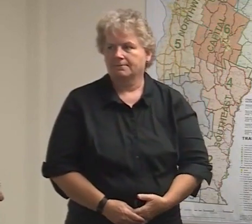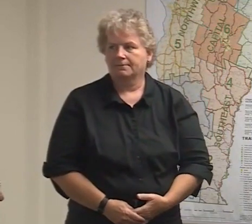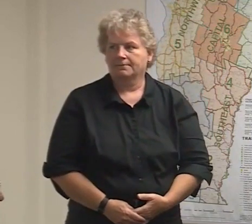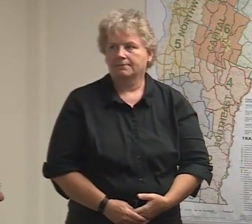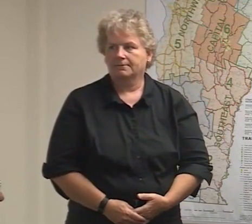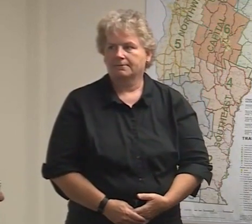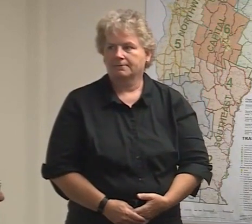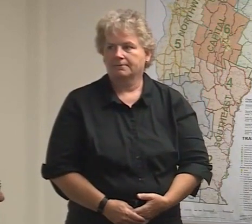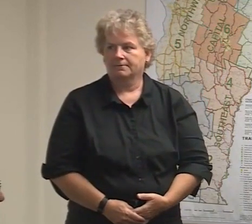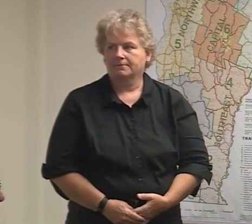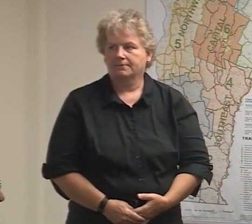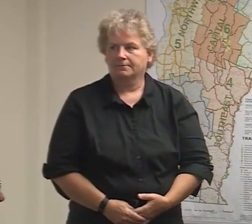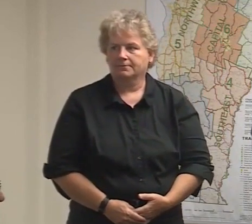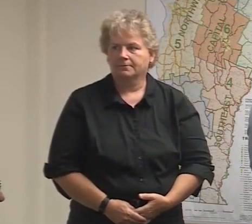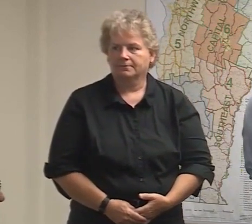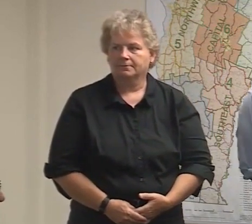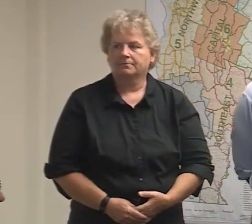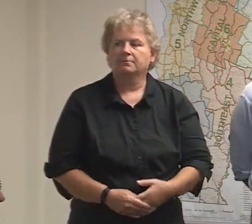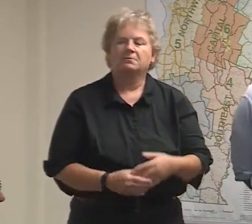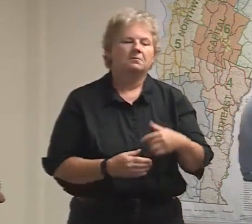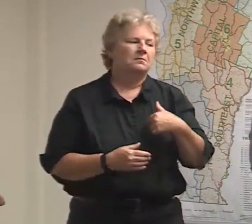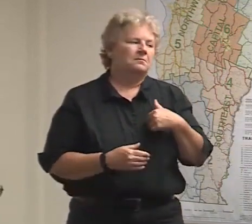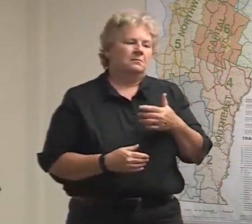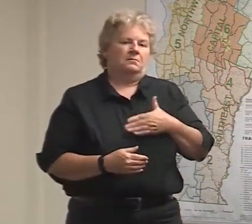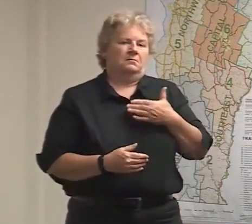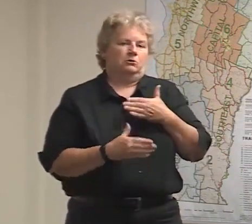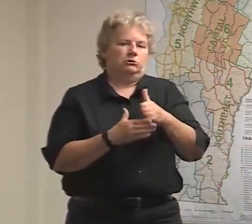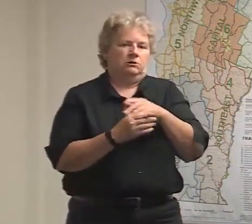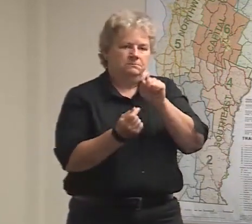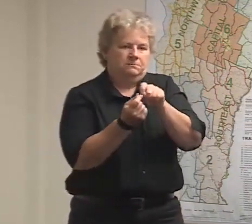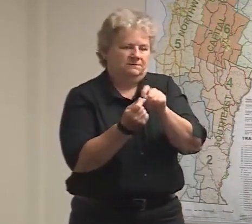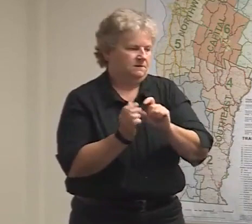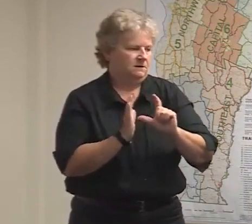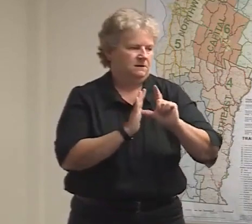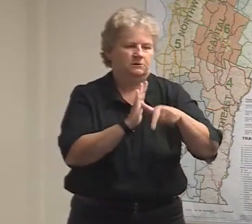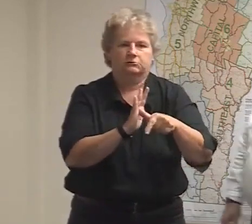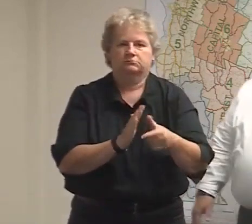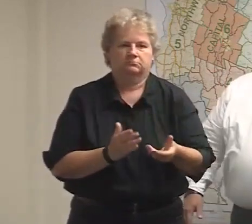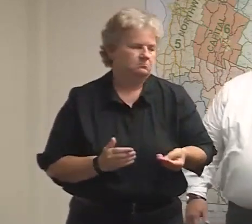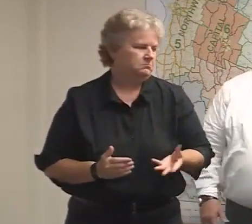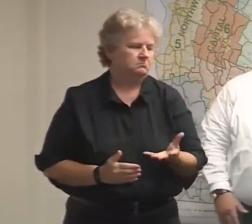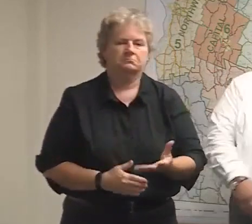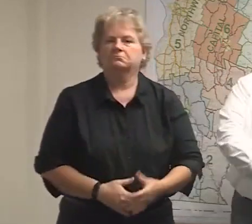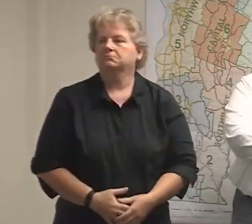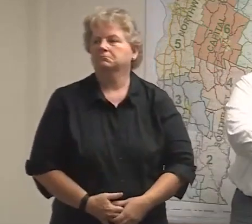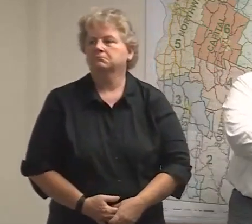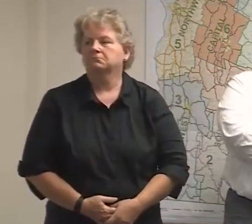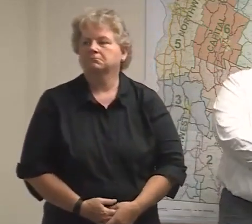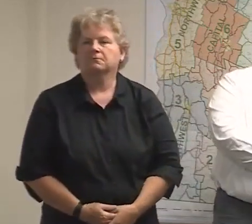BUT I BE HAPPY TO FOLLOW UP WITH YOU ON THE EXACT STATES THAT WE BROUGHT THEM FROM.